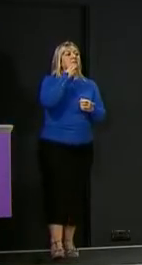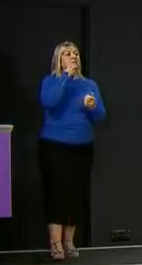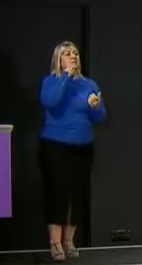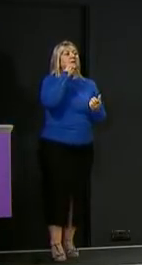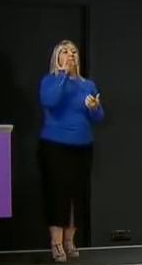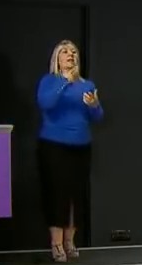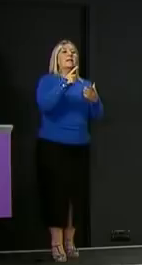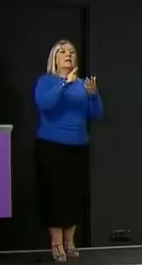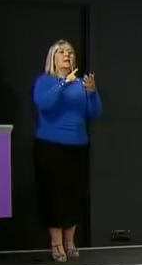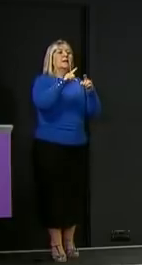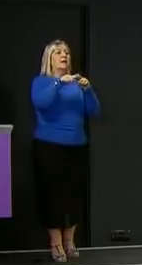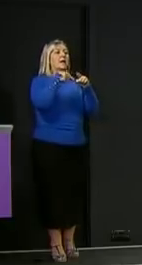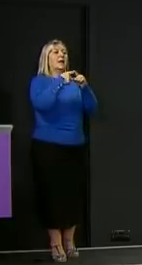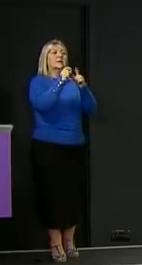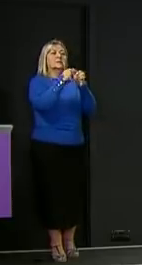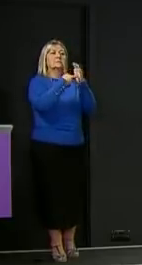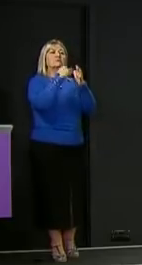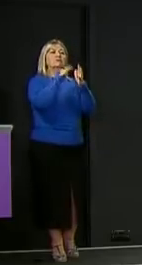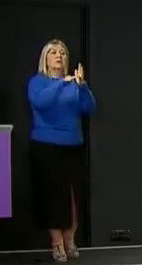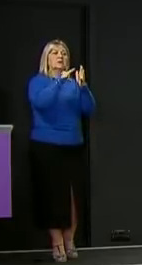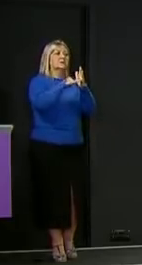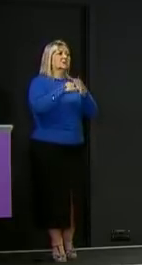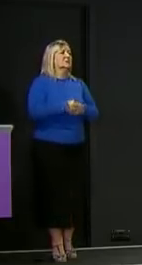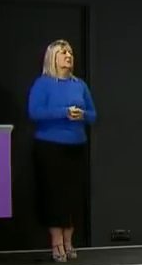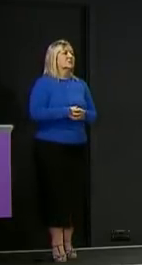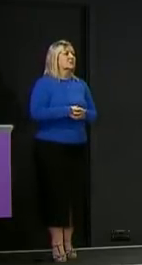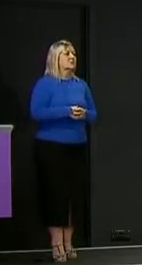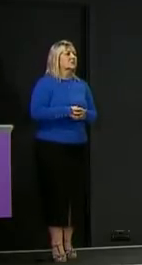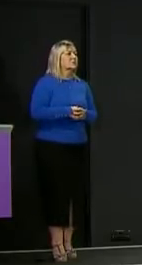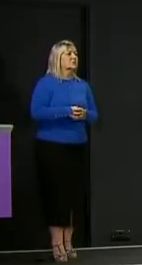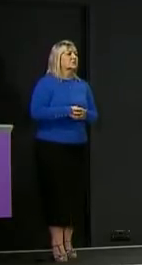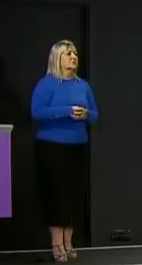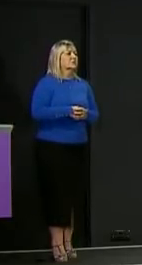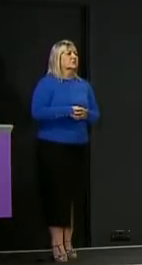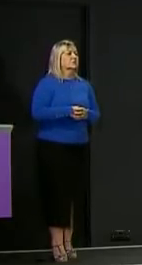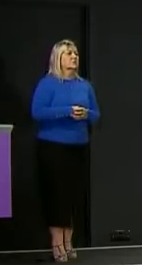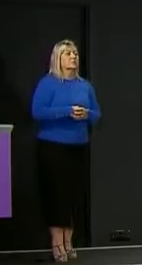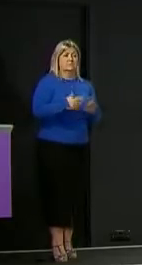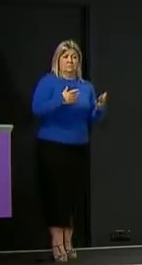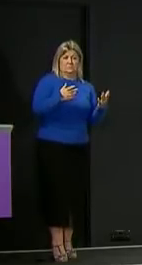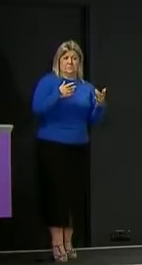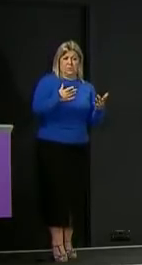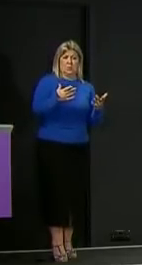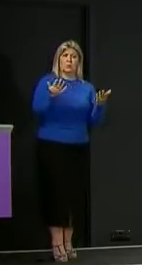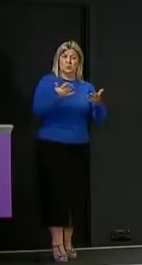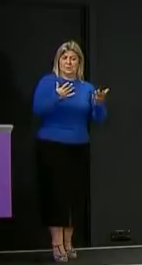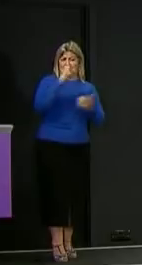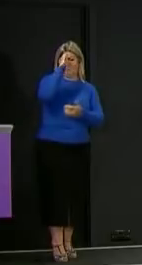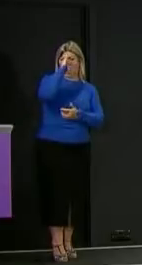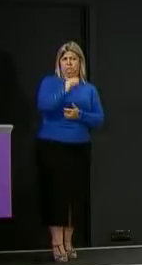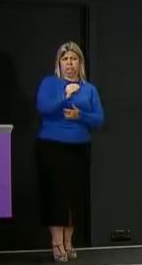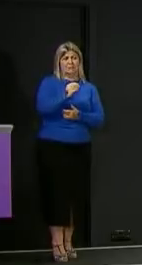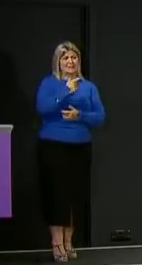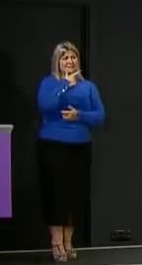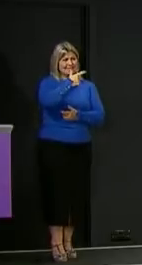Hi, thank you First Minister. Given the fatality figures that you've reported today, how prepared